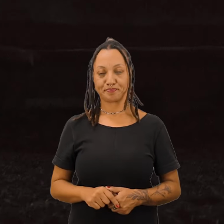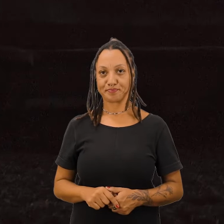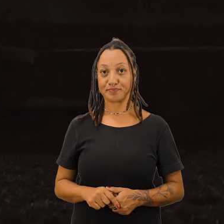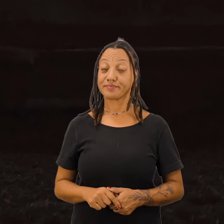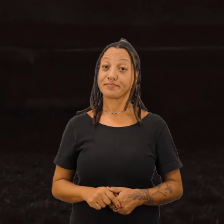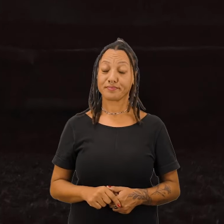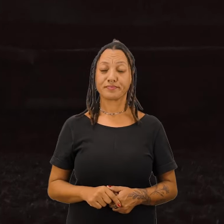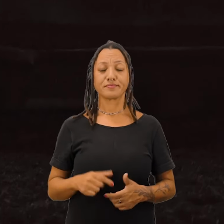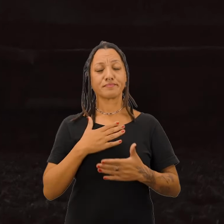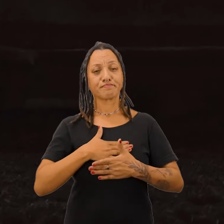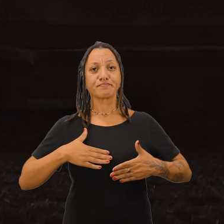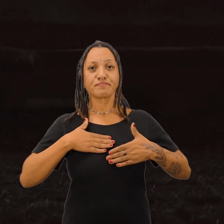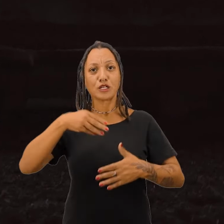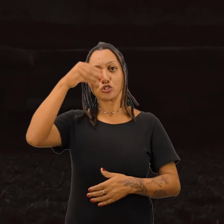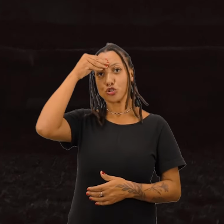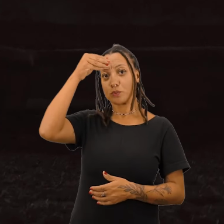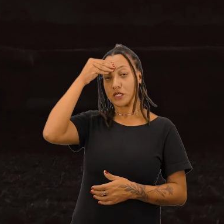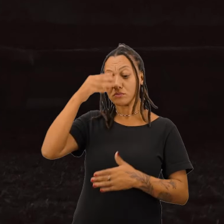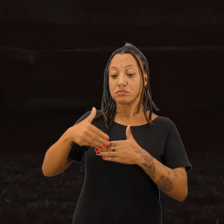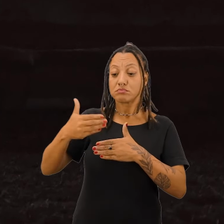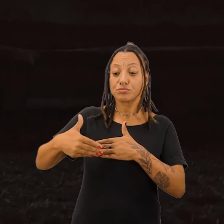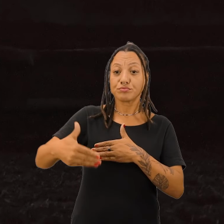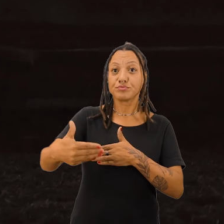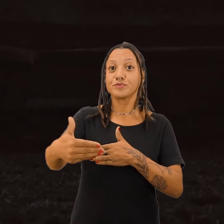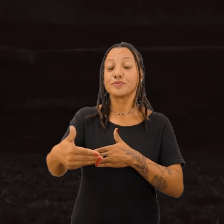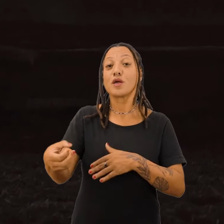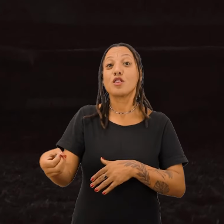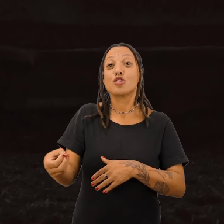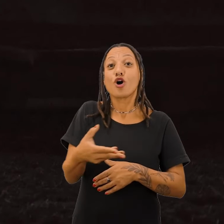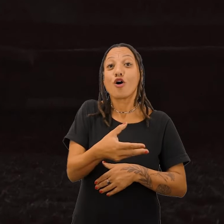[Dininha] What did she send? [Aunt Lampejo] Dear niblings, in a few days